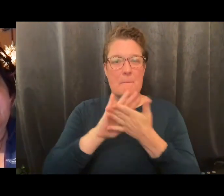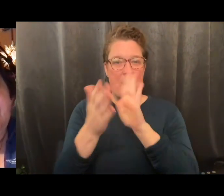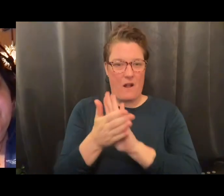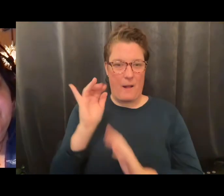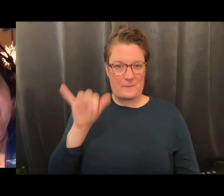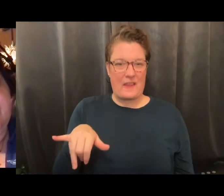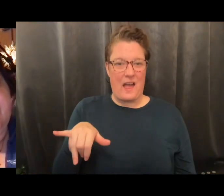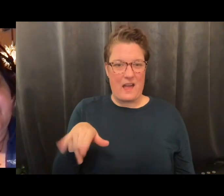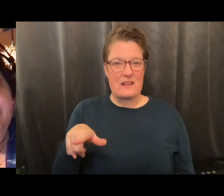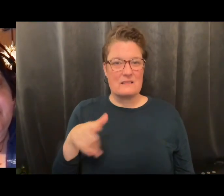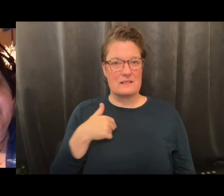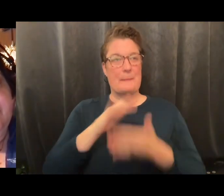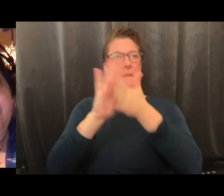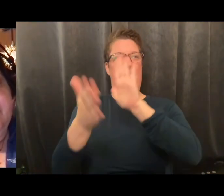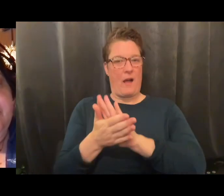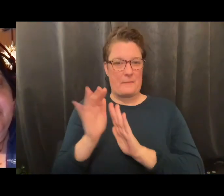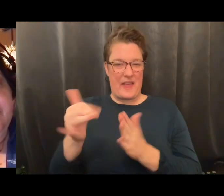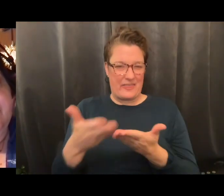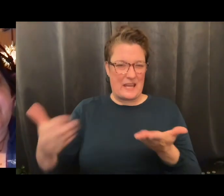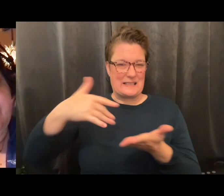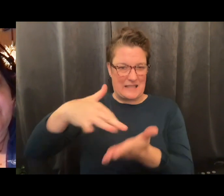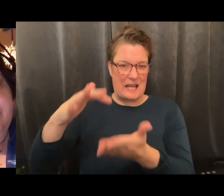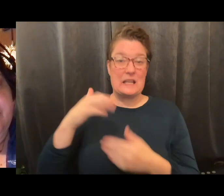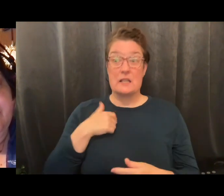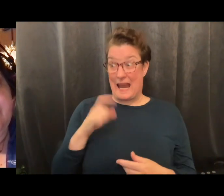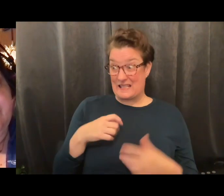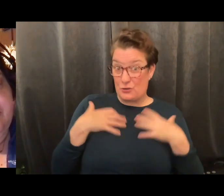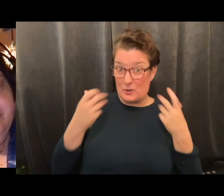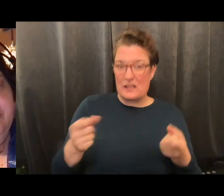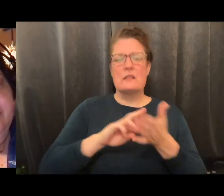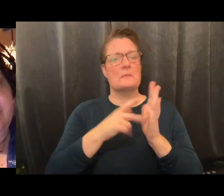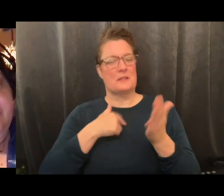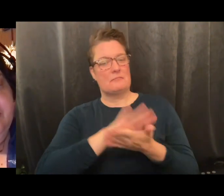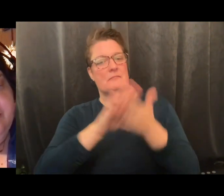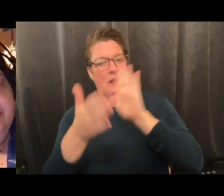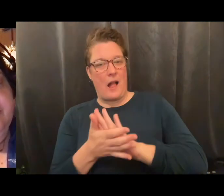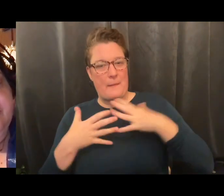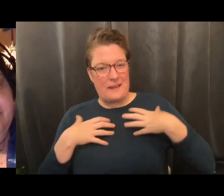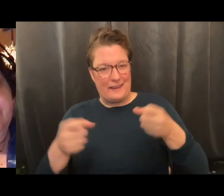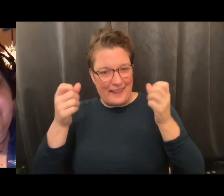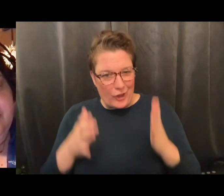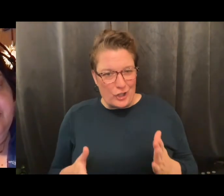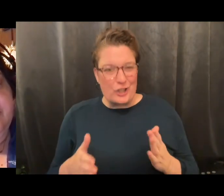And so I became a healer. and then I became a mother, but before I became a mother, became a